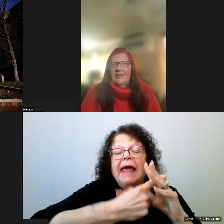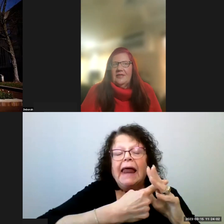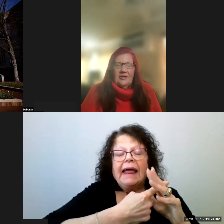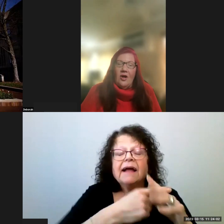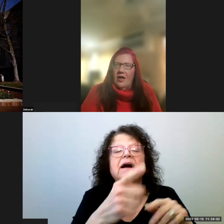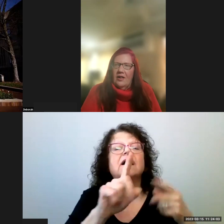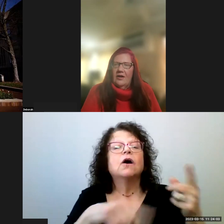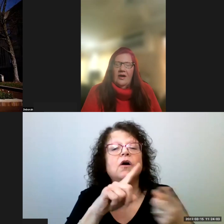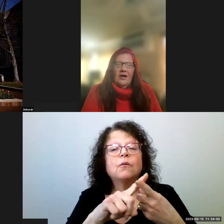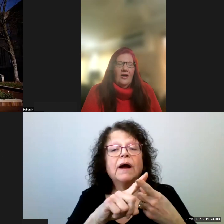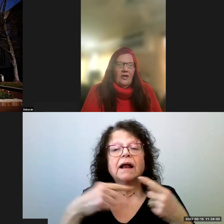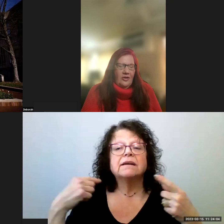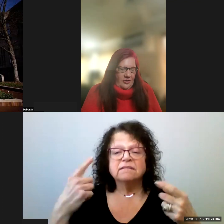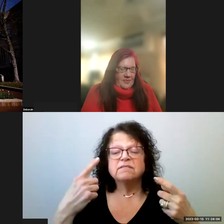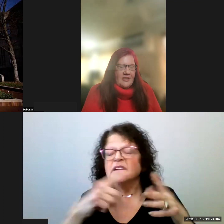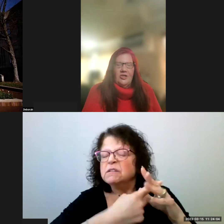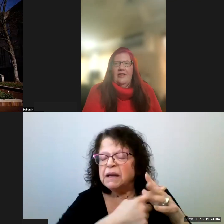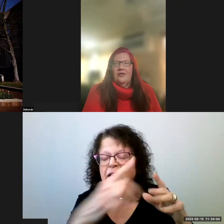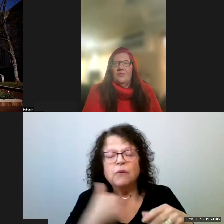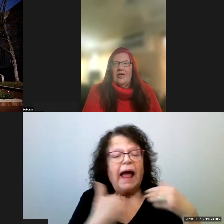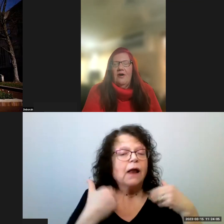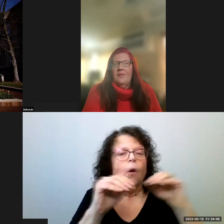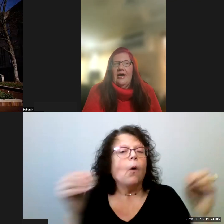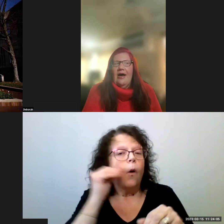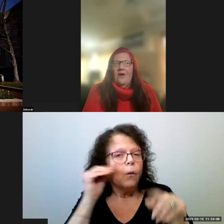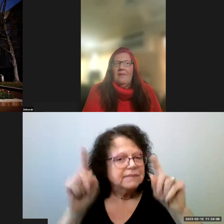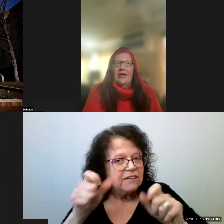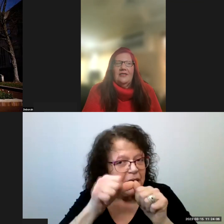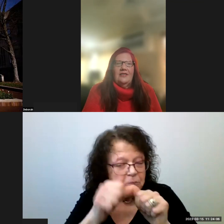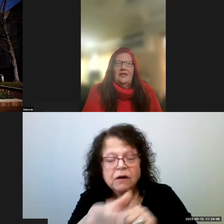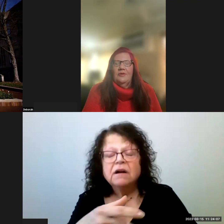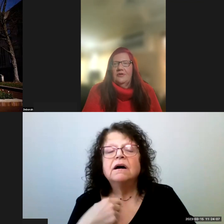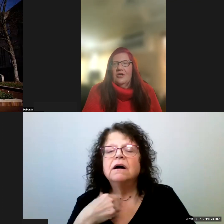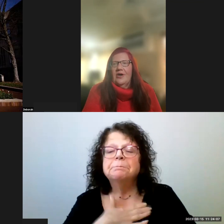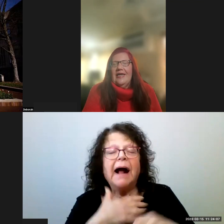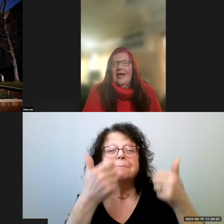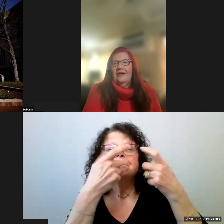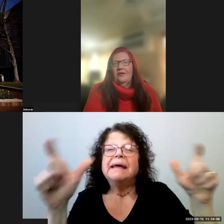tests at all, the biggest challenge was how am I as a disabled person going to get to